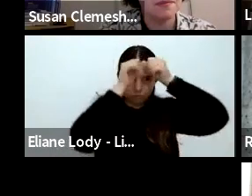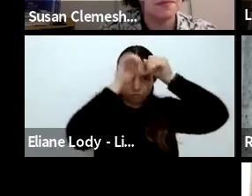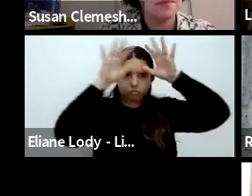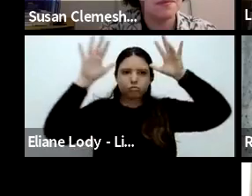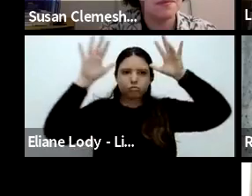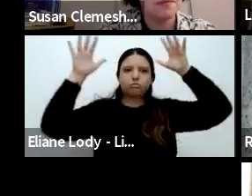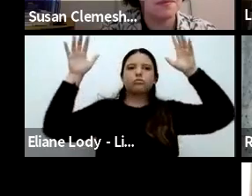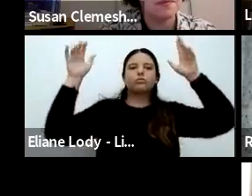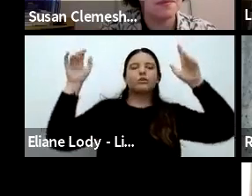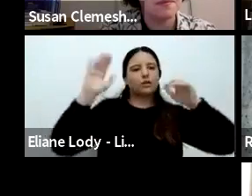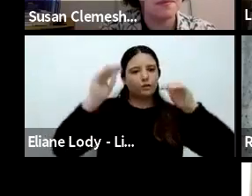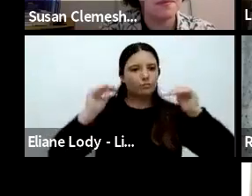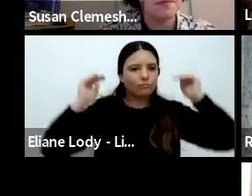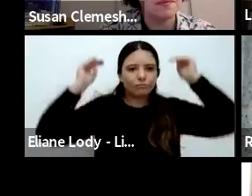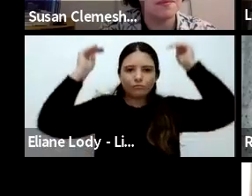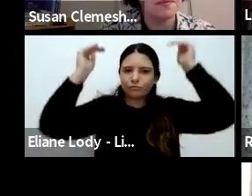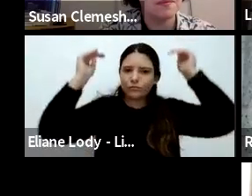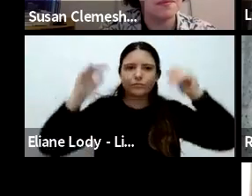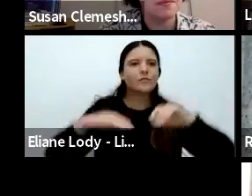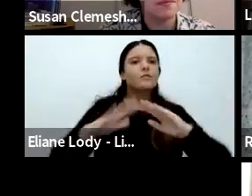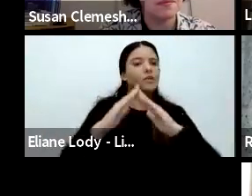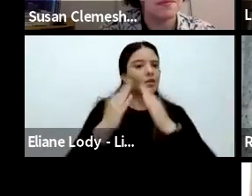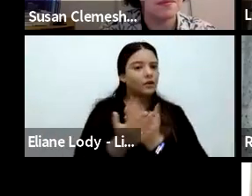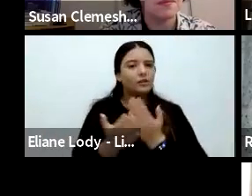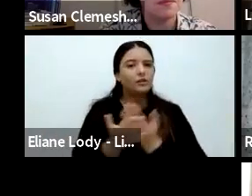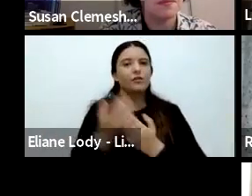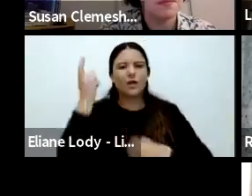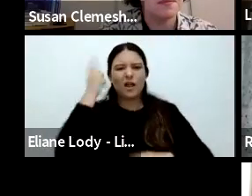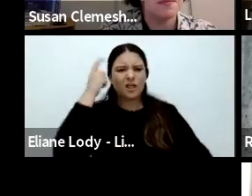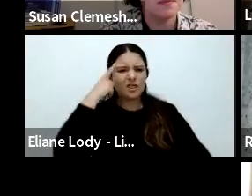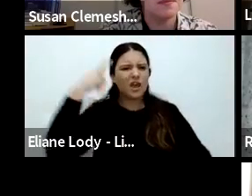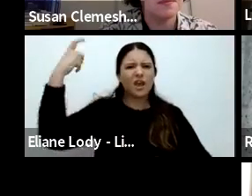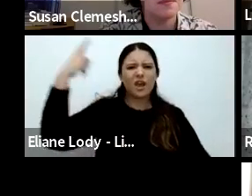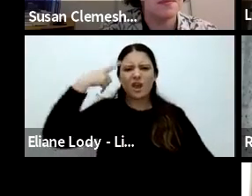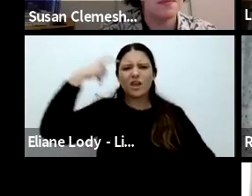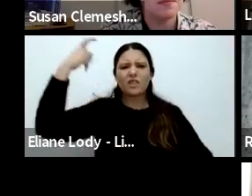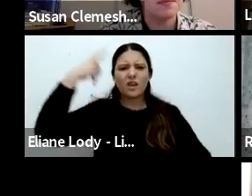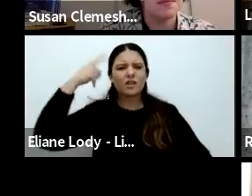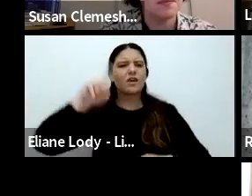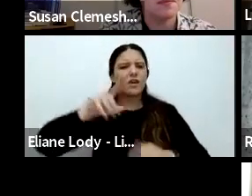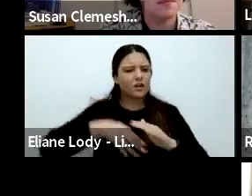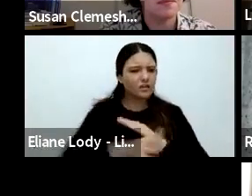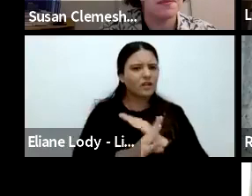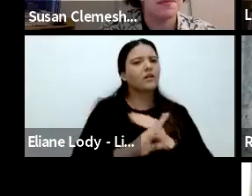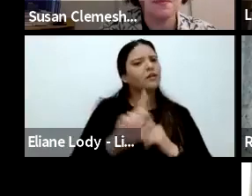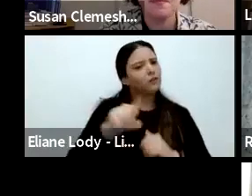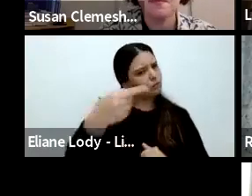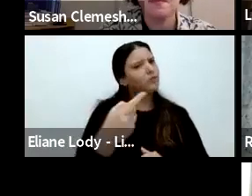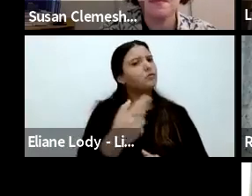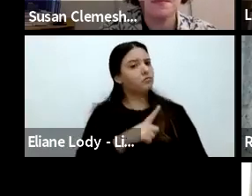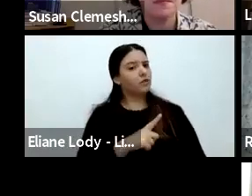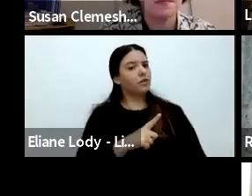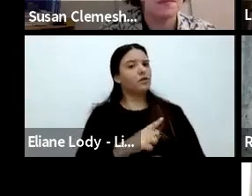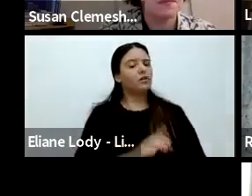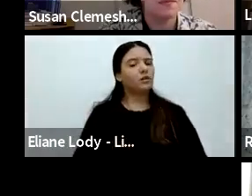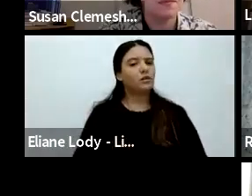th practical ideas practical ideas that are. e and and one and and one thing that's very that's that's very that's scratch that's very that's stressed, over and over and over in.